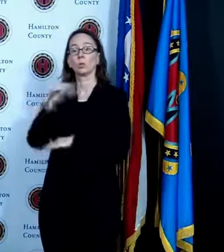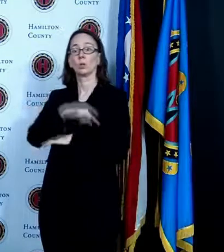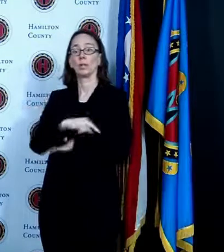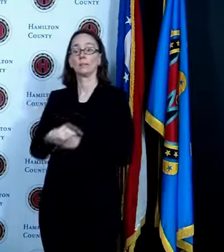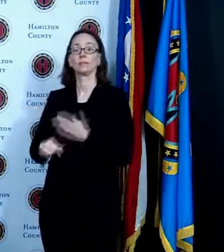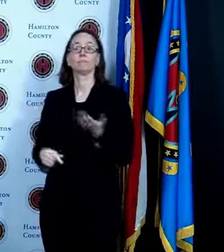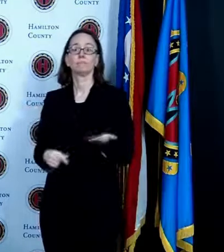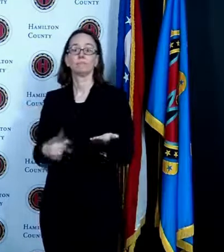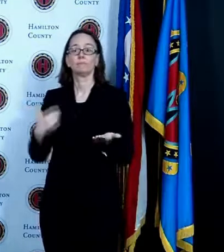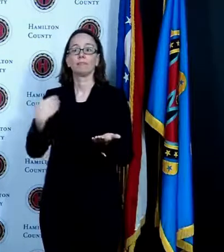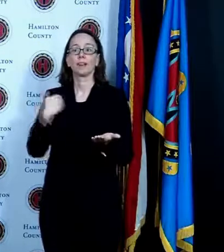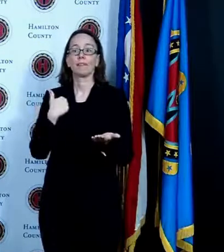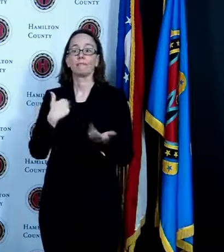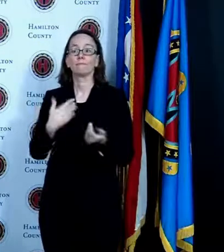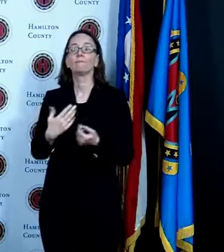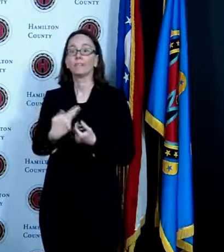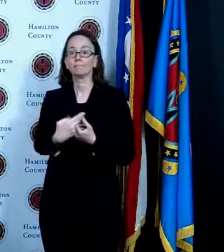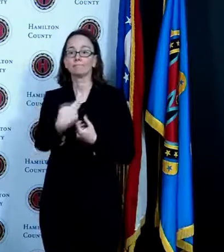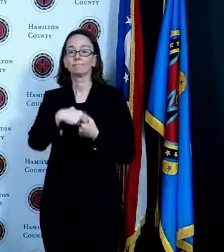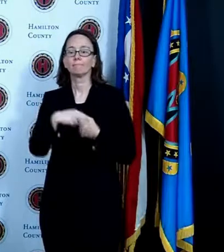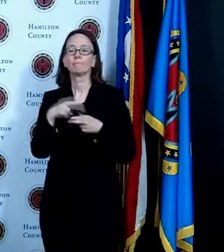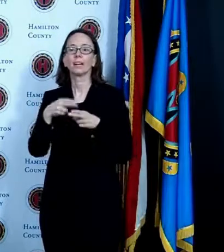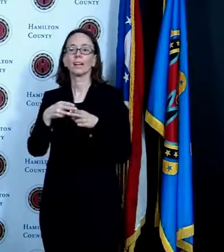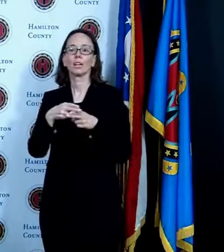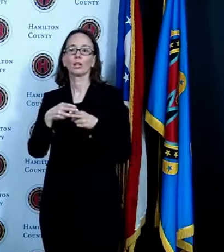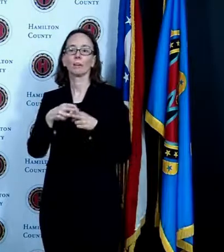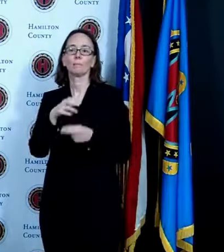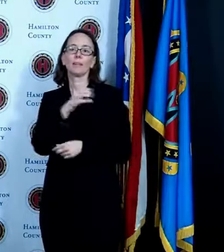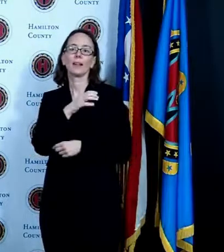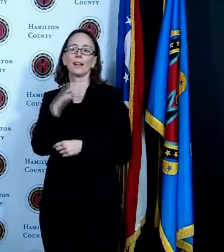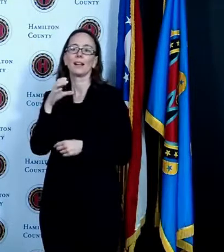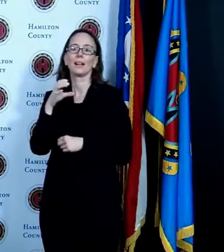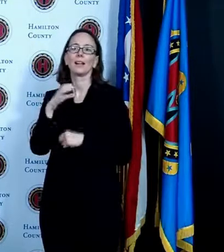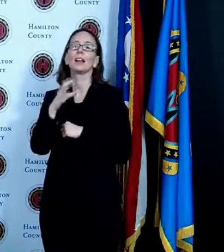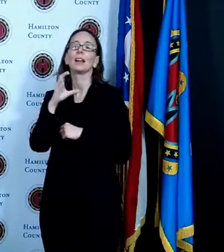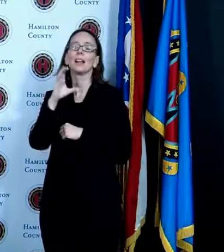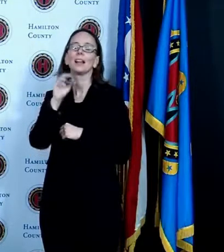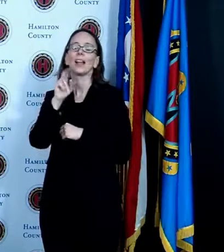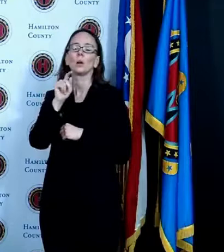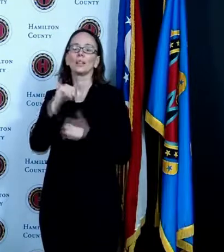Interim County Health Commissioner Greg Kesterman Greg's also gonna talk